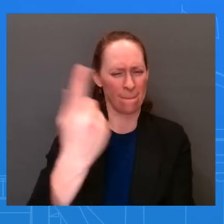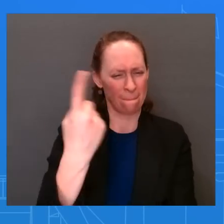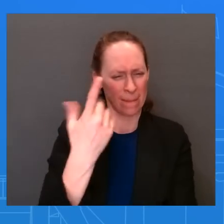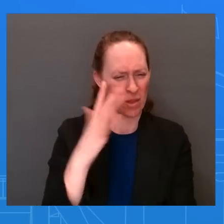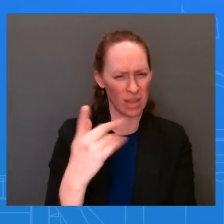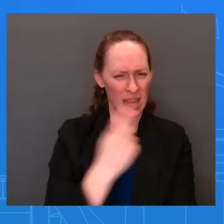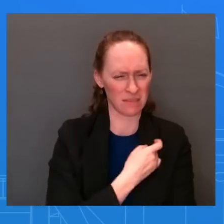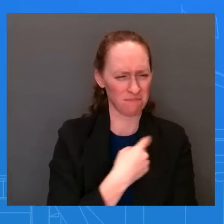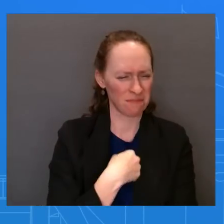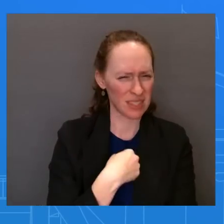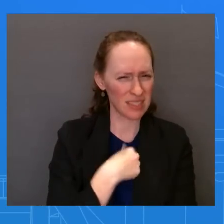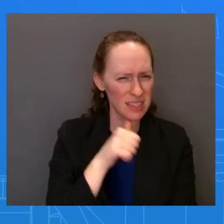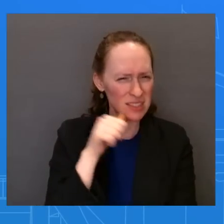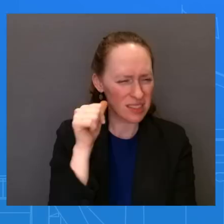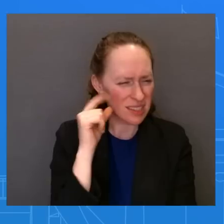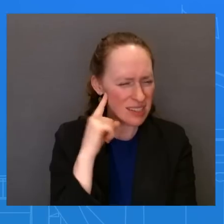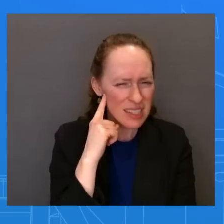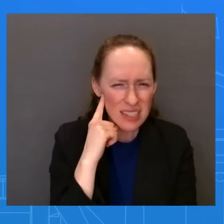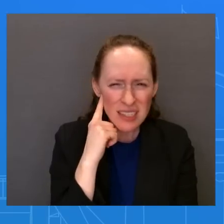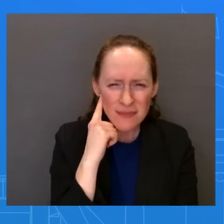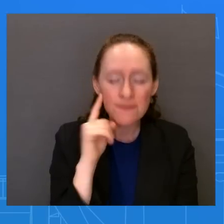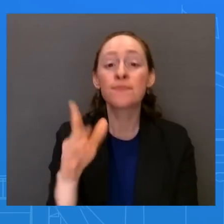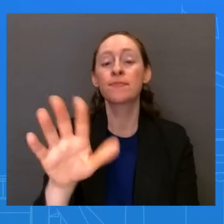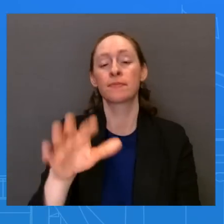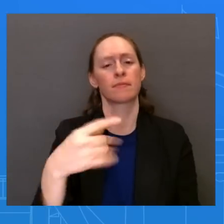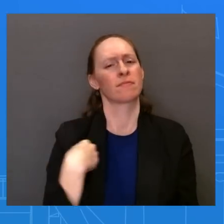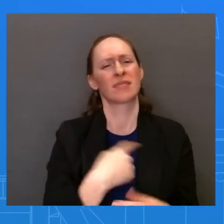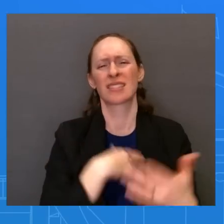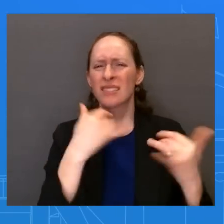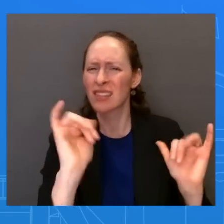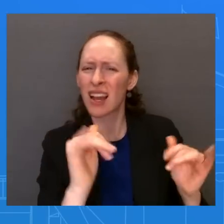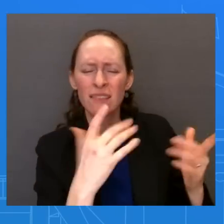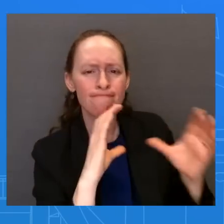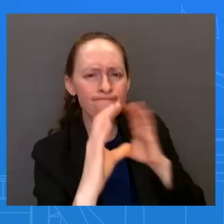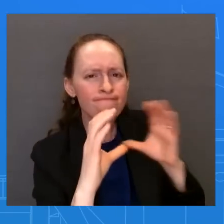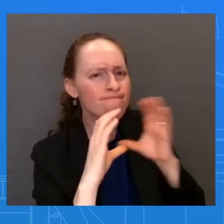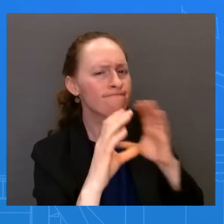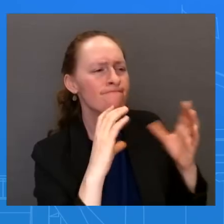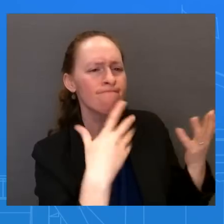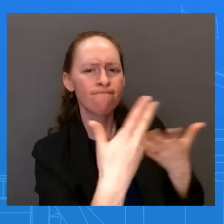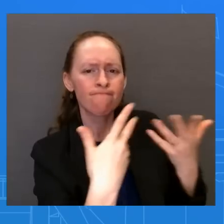with what they need as they defend themselves against Russian aggression and against this brutal war